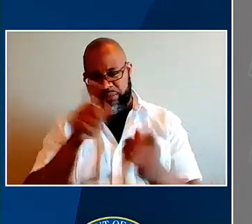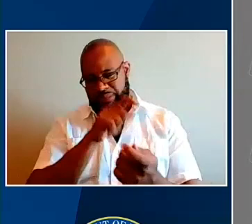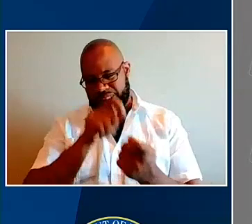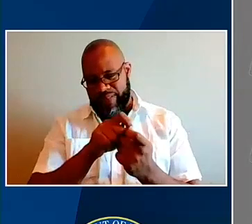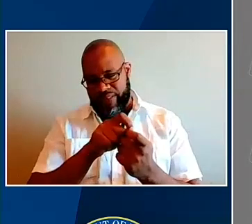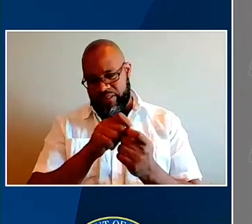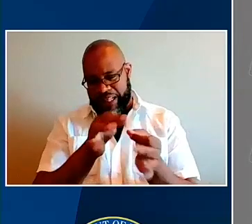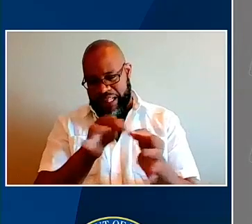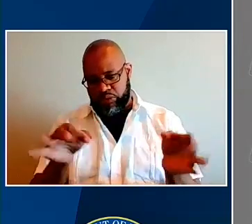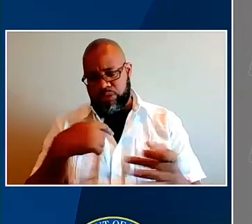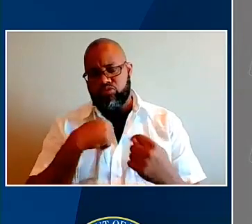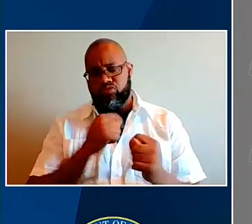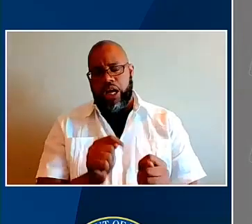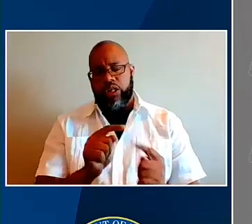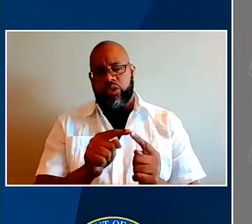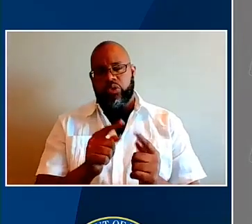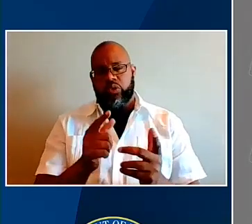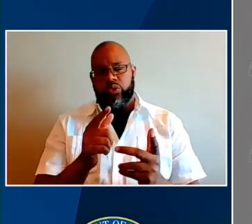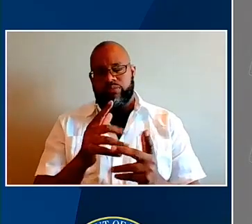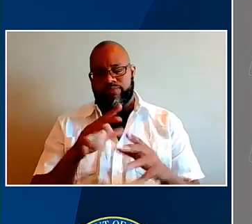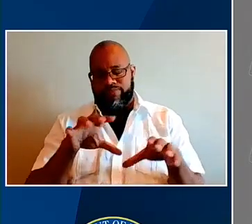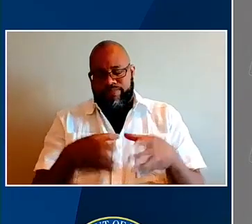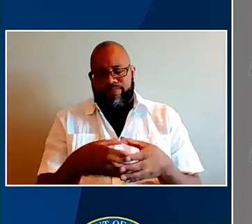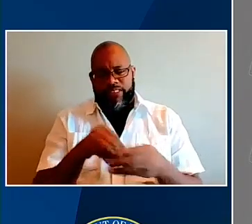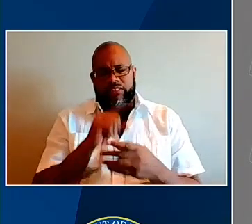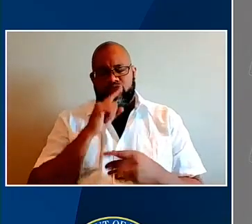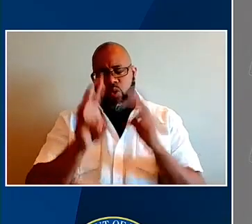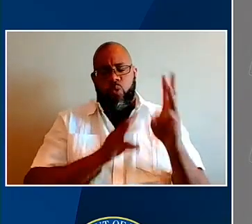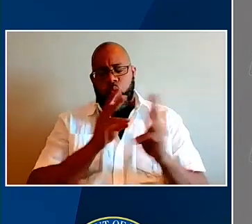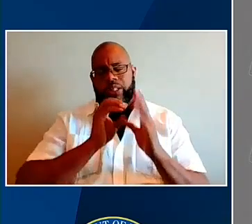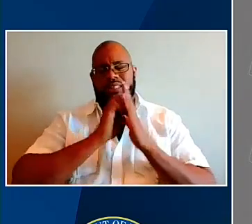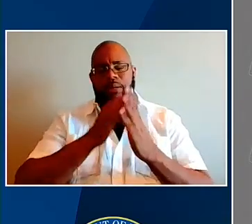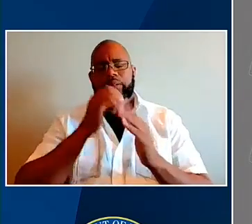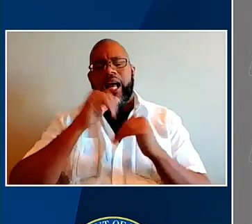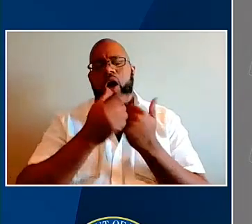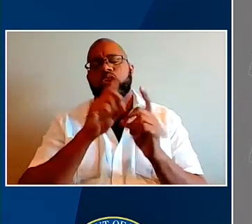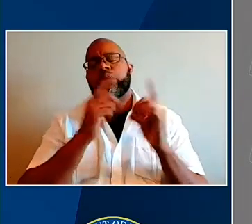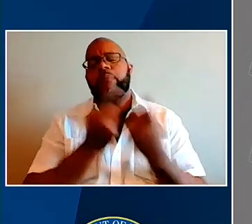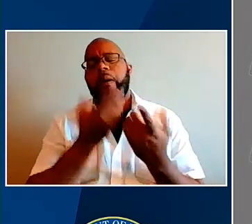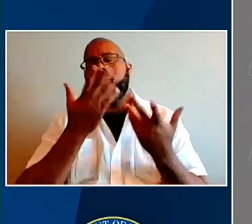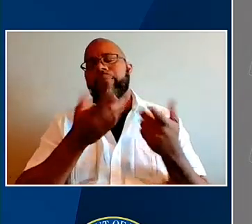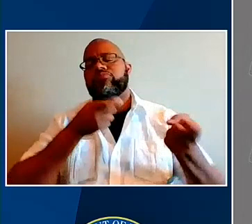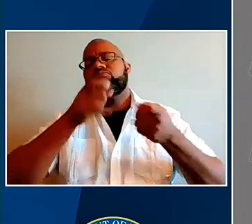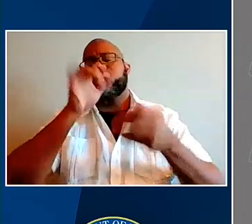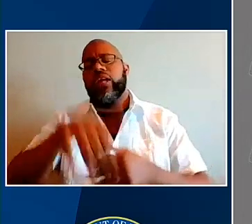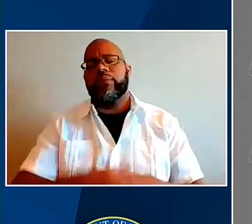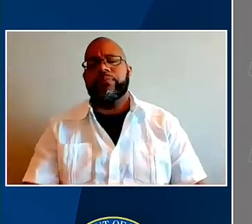trying to kind of encapsulate this in a real world example to see how the Department might handle this. And first of all, of course, the